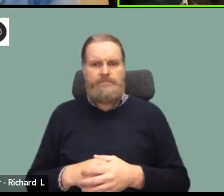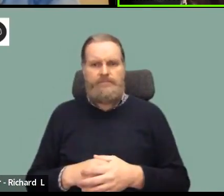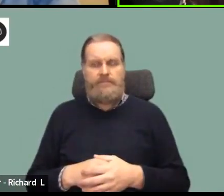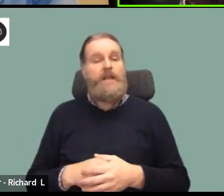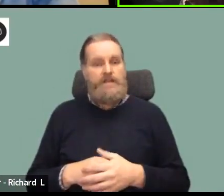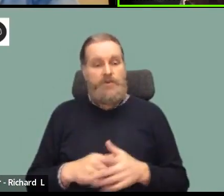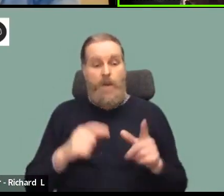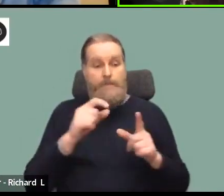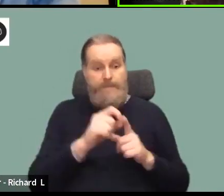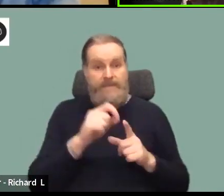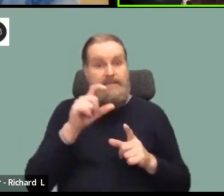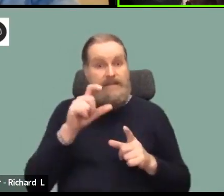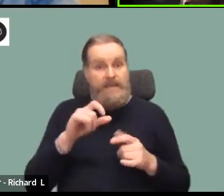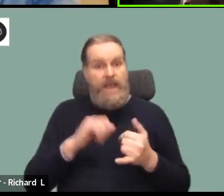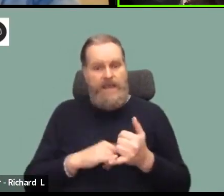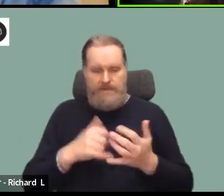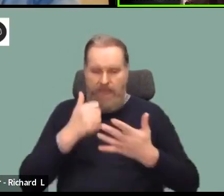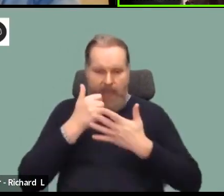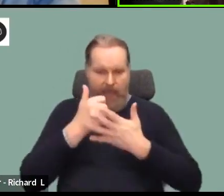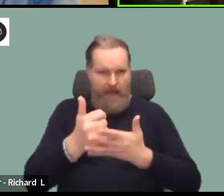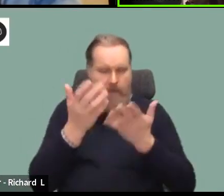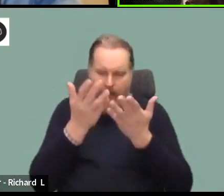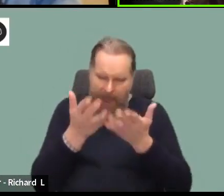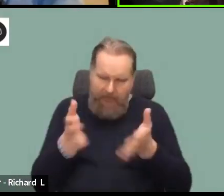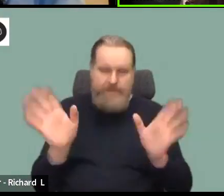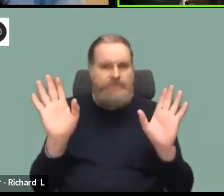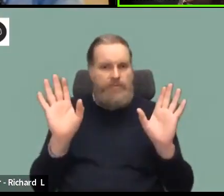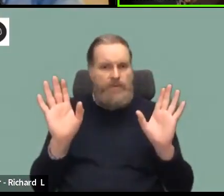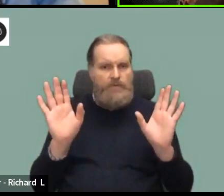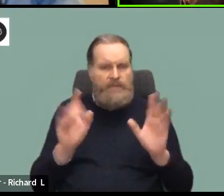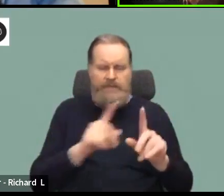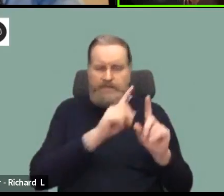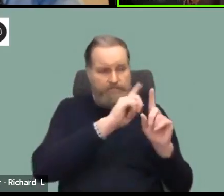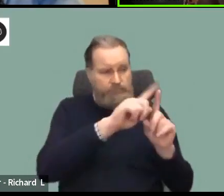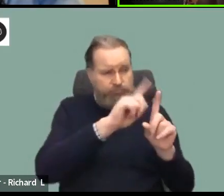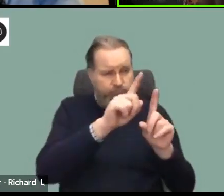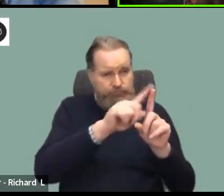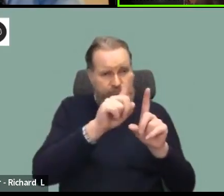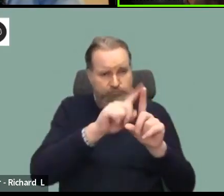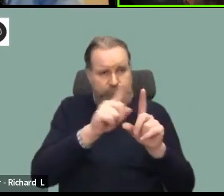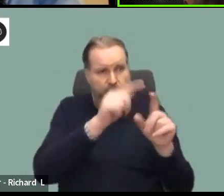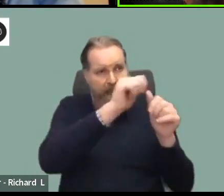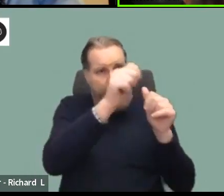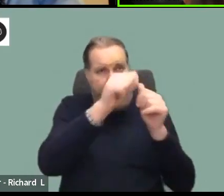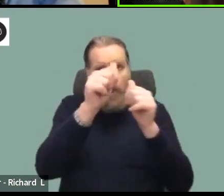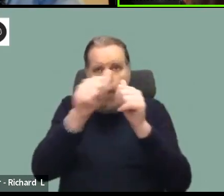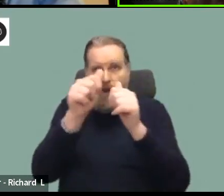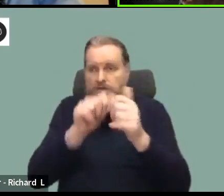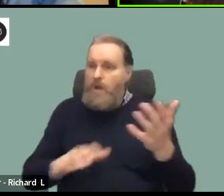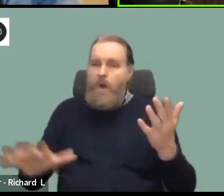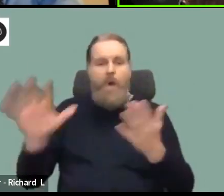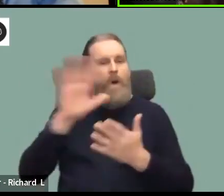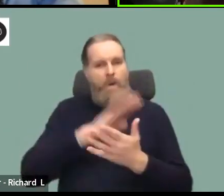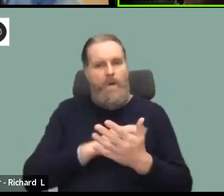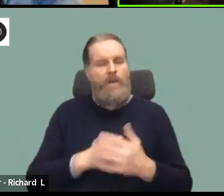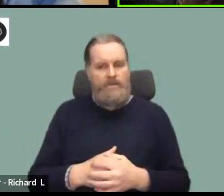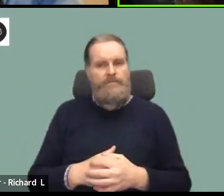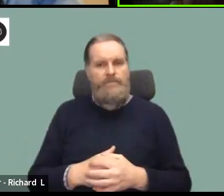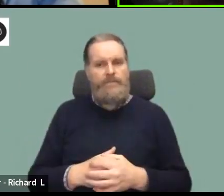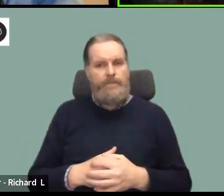Will it be the entire department whether it be certain. group group or employer groups group or employer groups within the department, and all of that